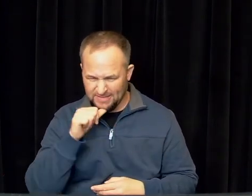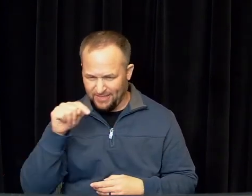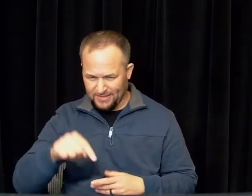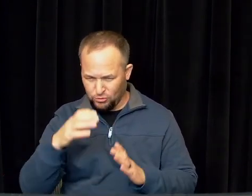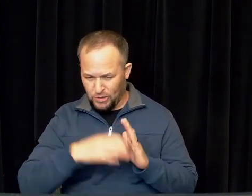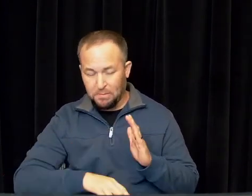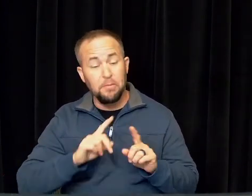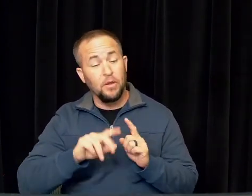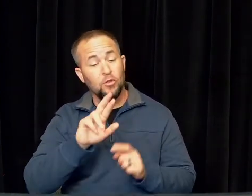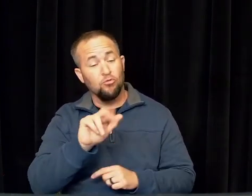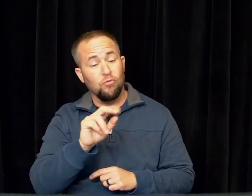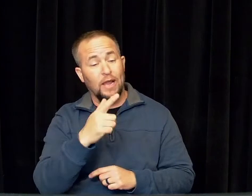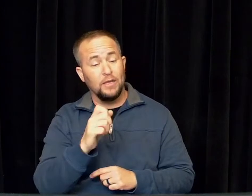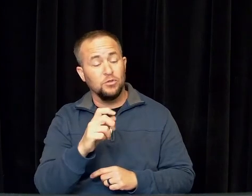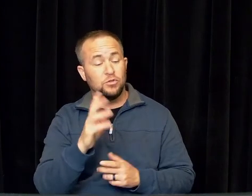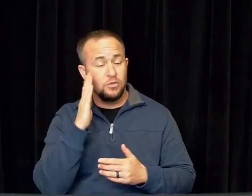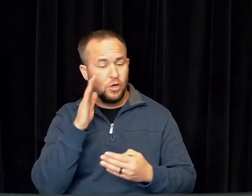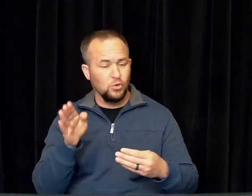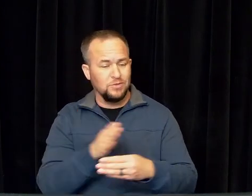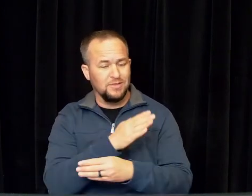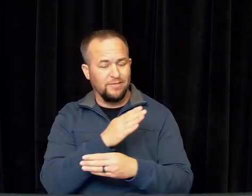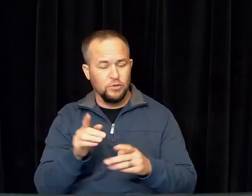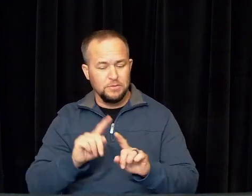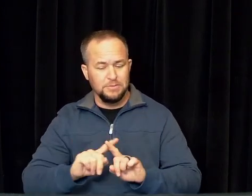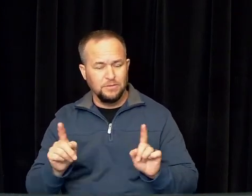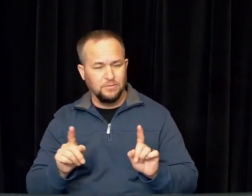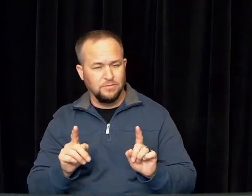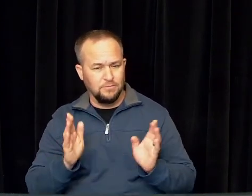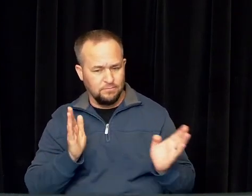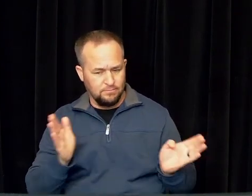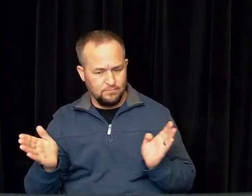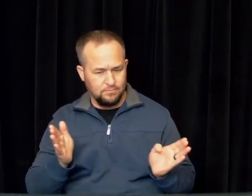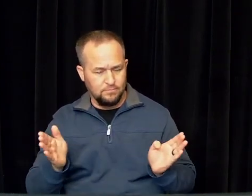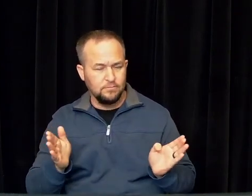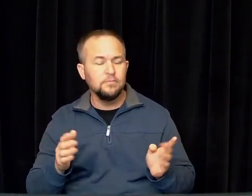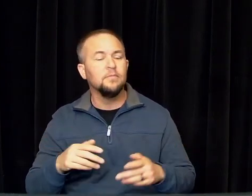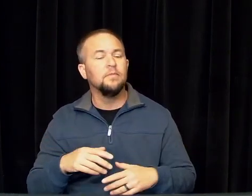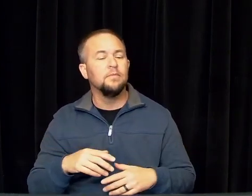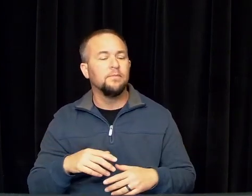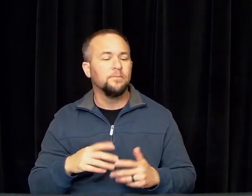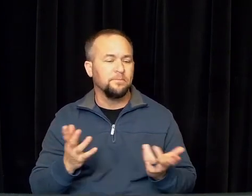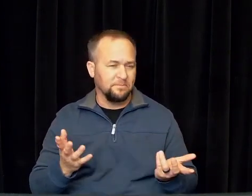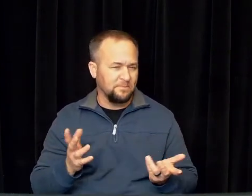you know, is the difference between that way it rhymes. So, hey diddle diddle the median's the middle